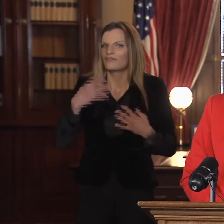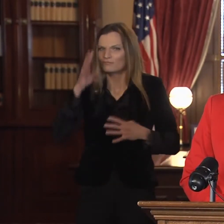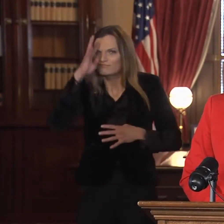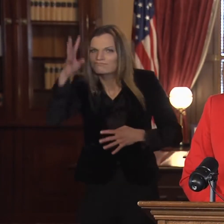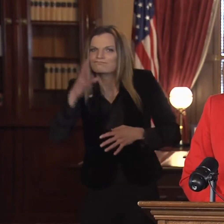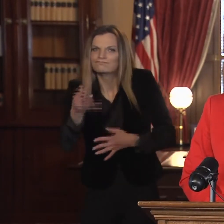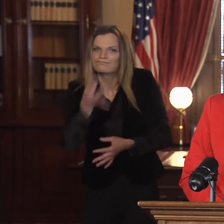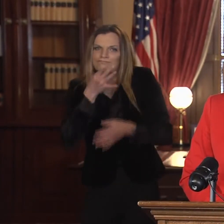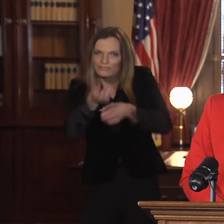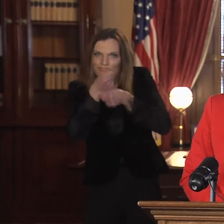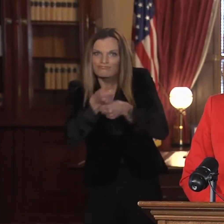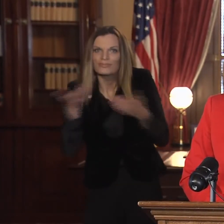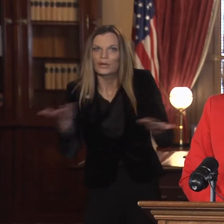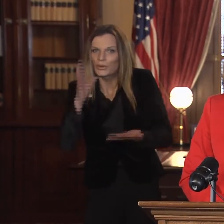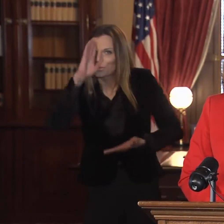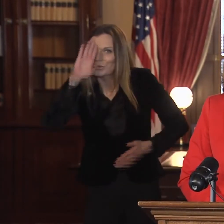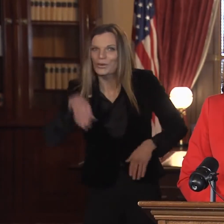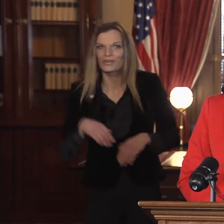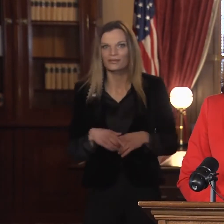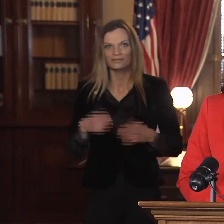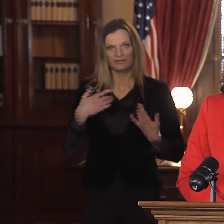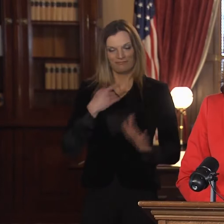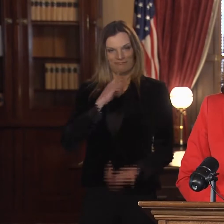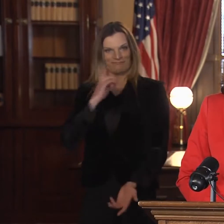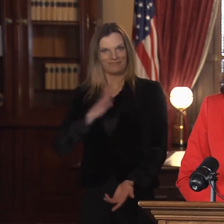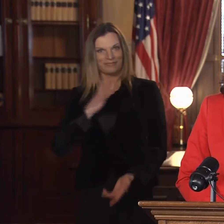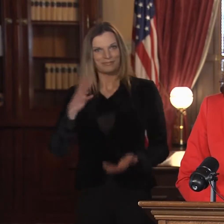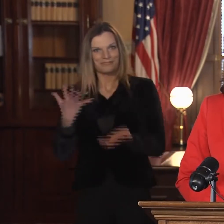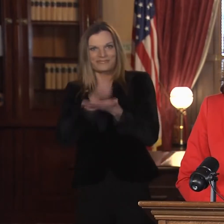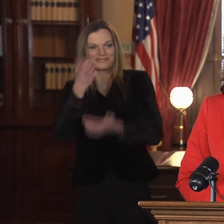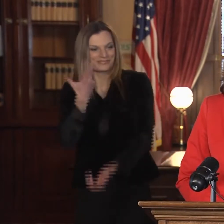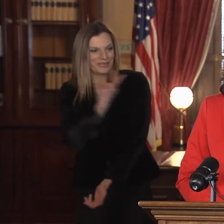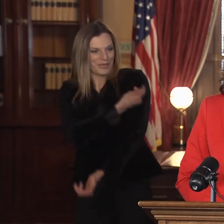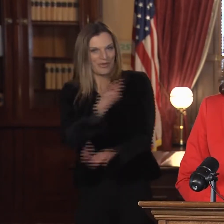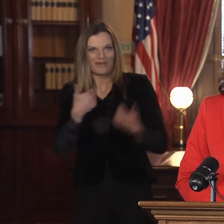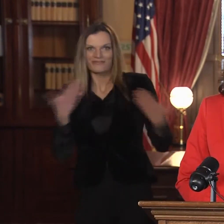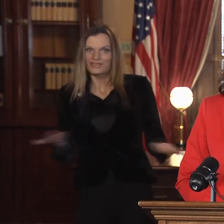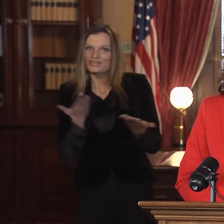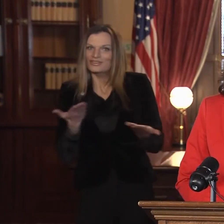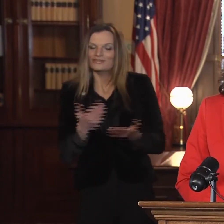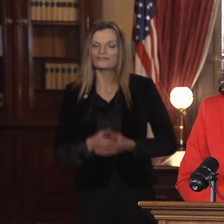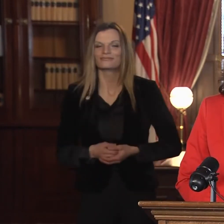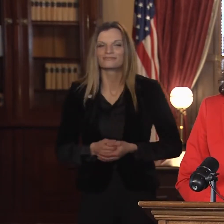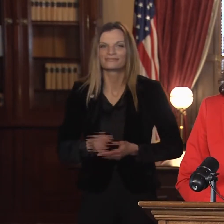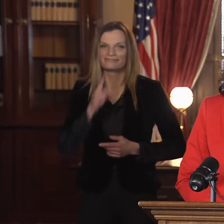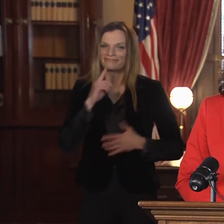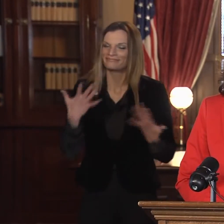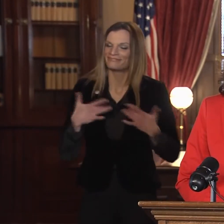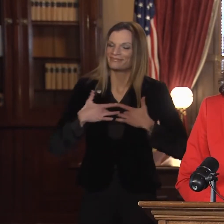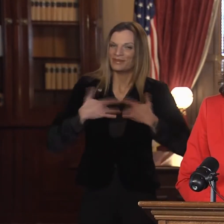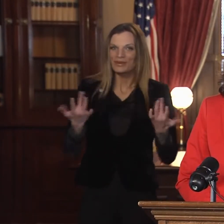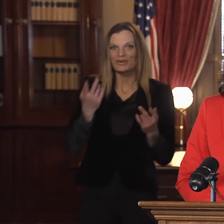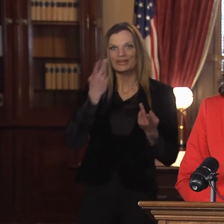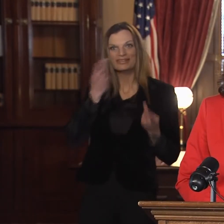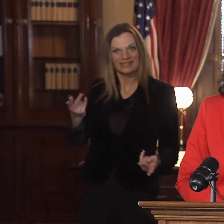RIGHT HERE IN A STATE BUILT ON INNOVATION AND GRIT, THE SAFE IT